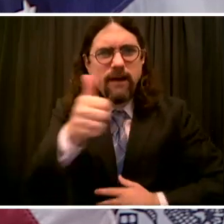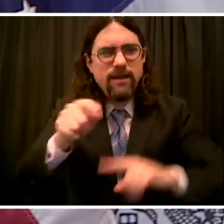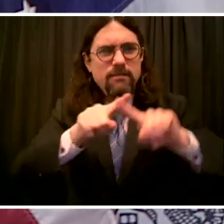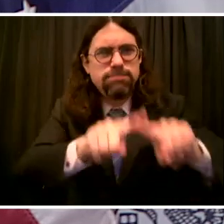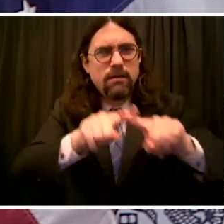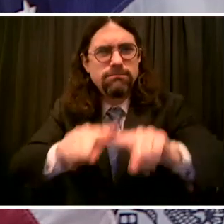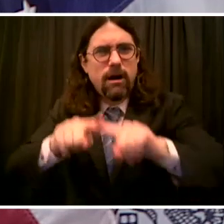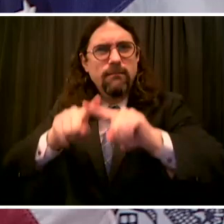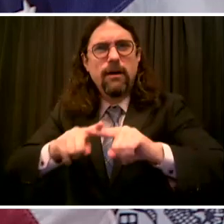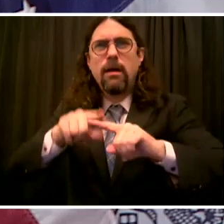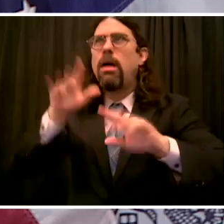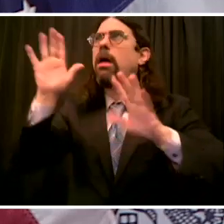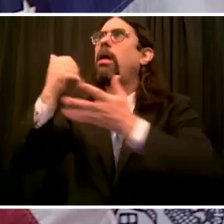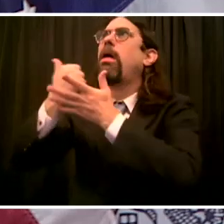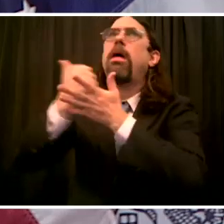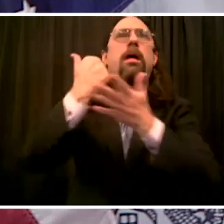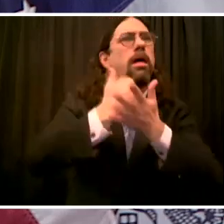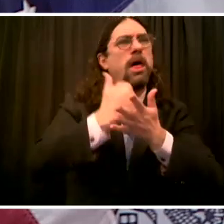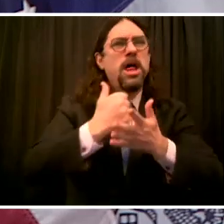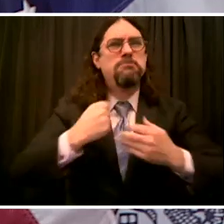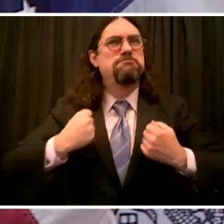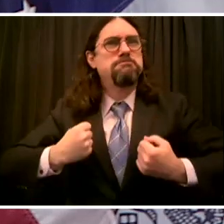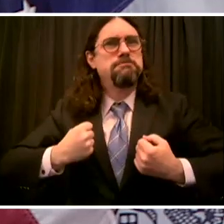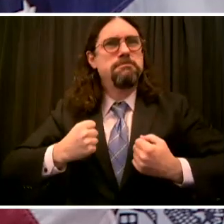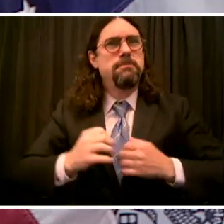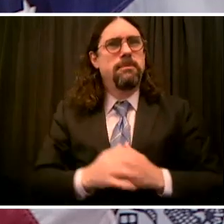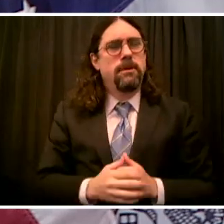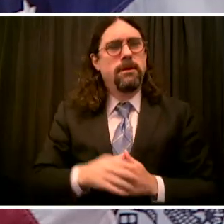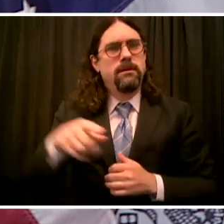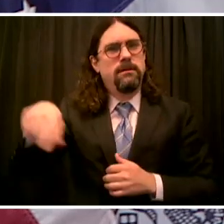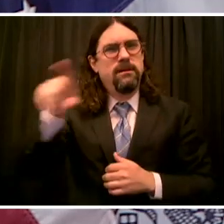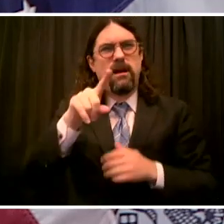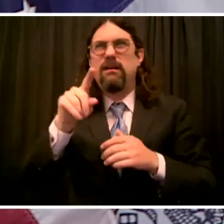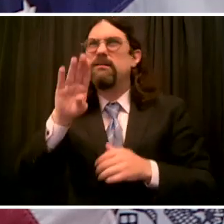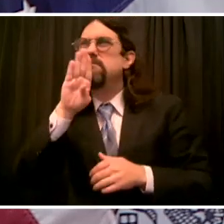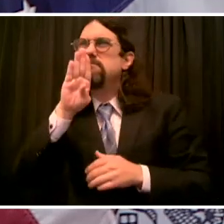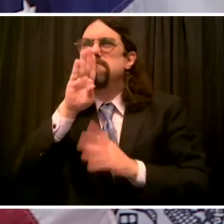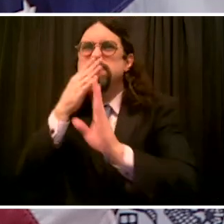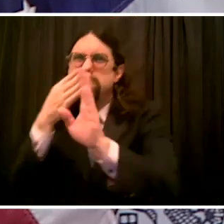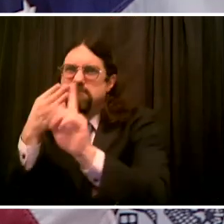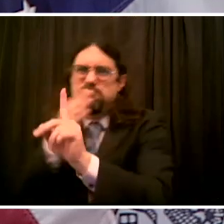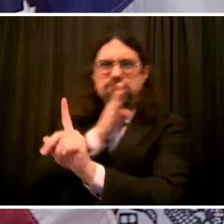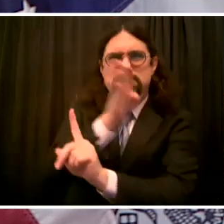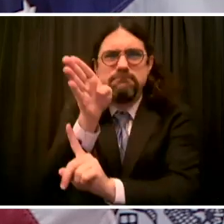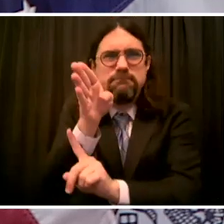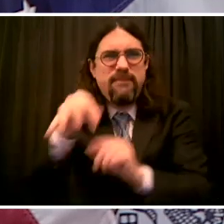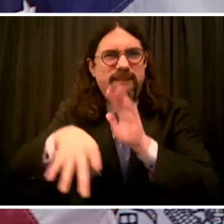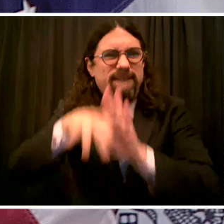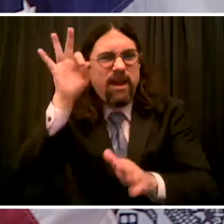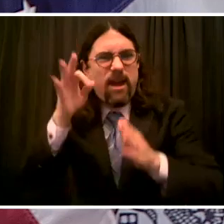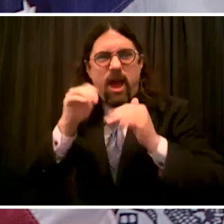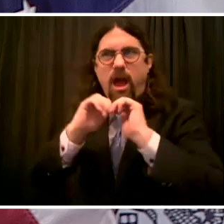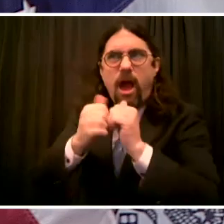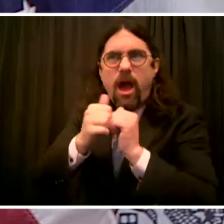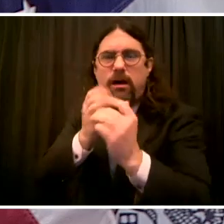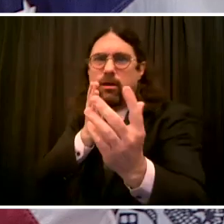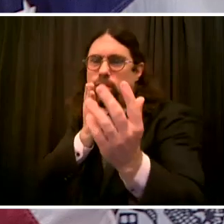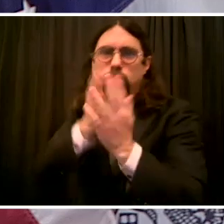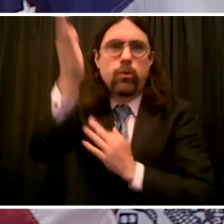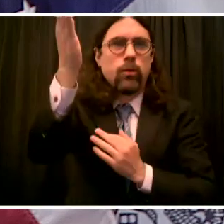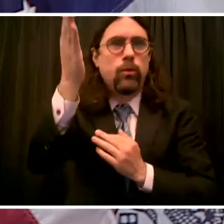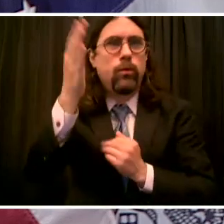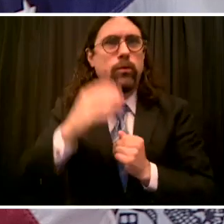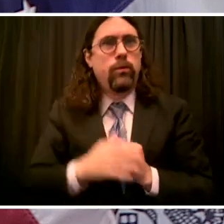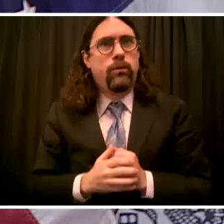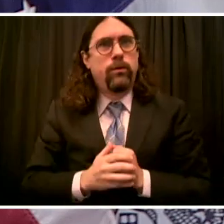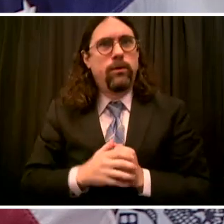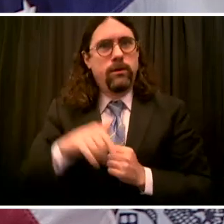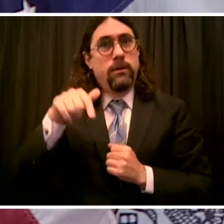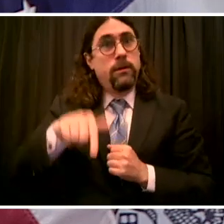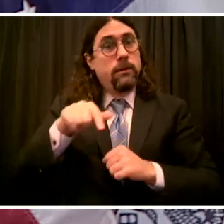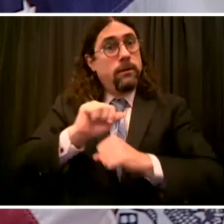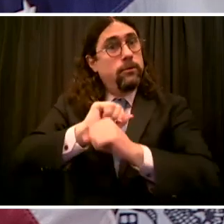NEW YORKERS MAKE